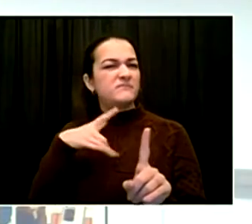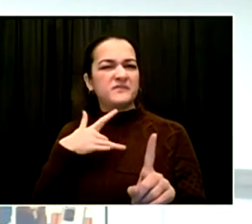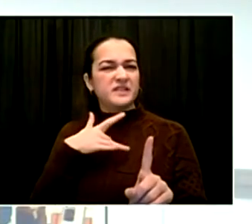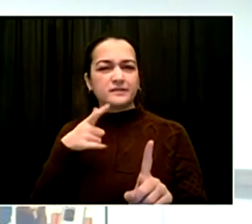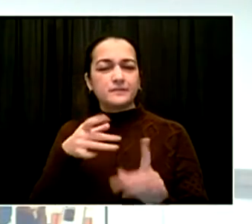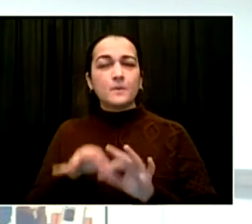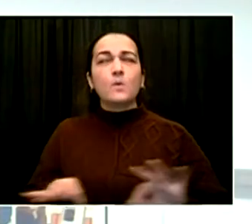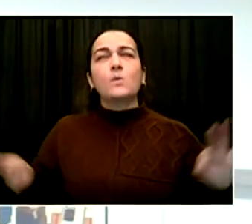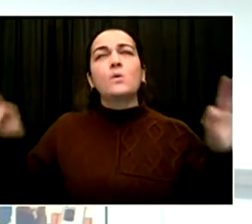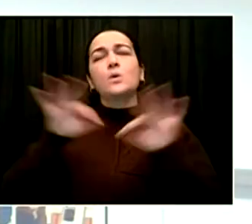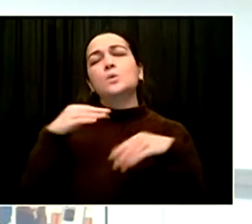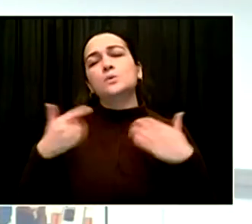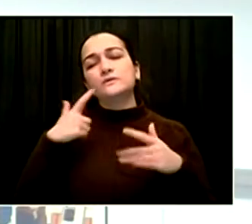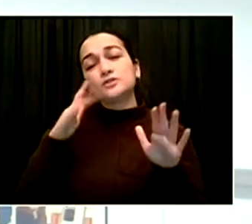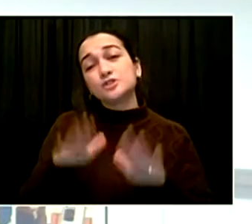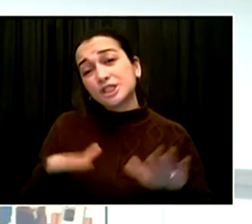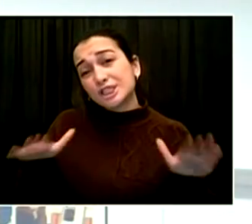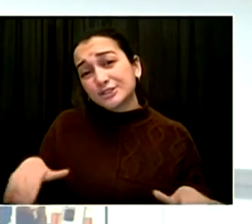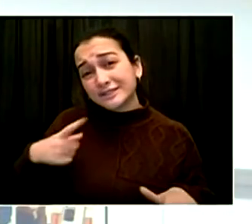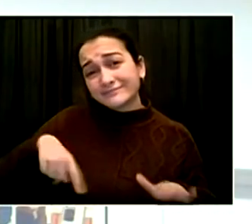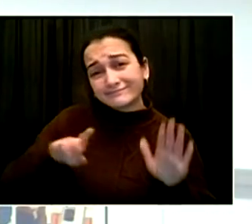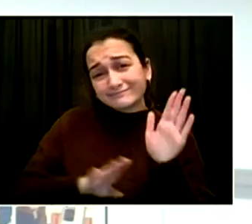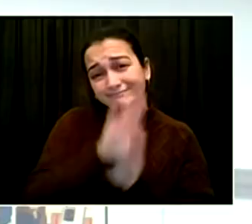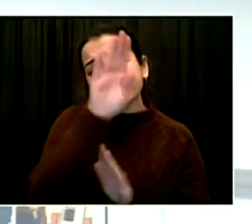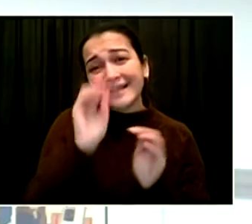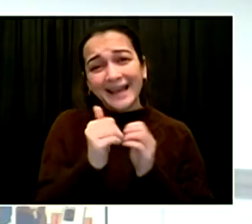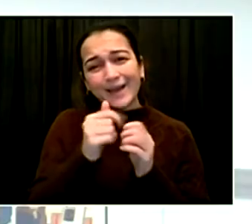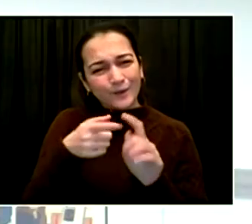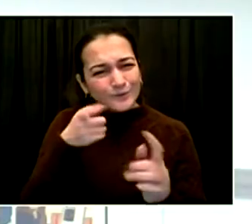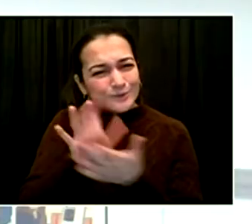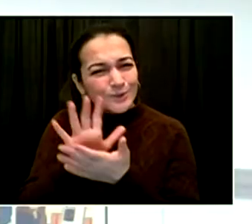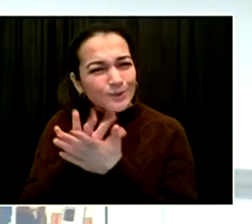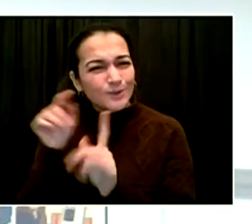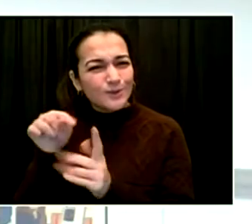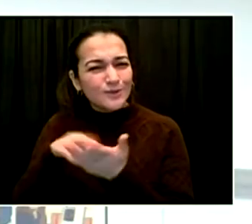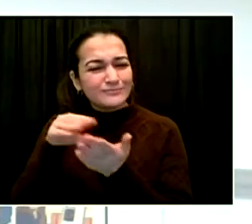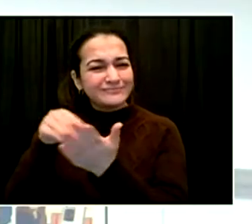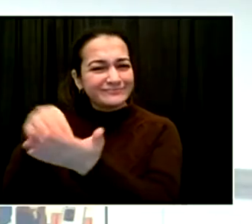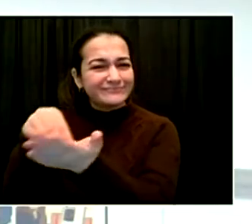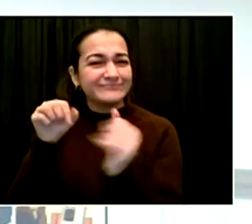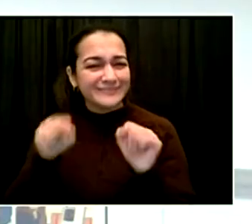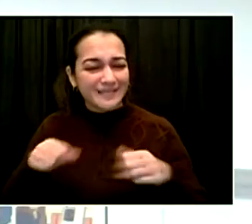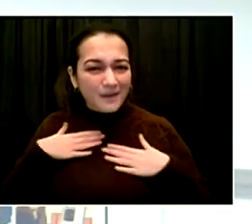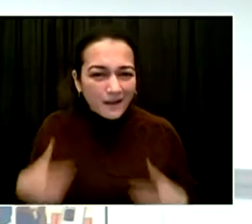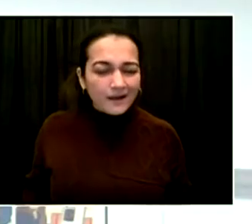ENVIRONMENTS ARE FUNDAMENTALLY IMPORTANT FOR OUR CHILDREN TO